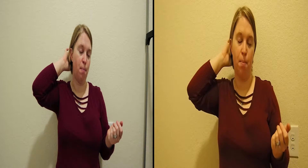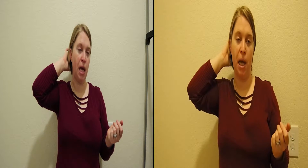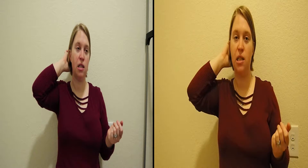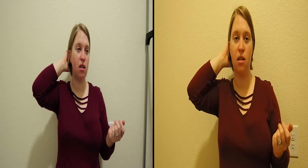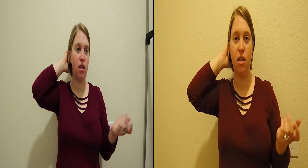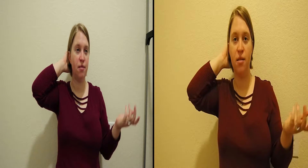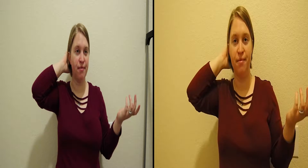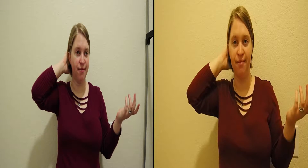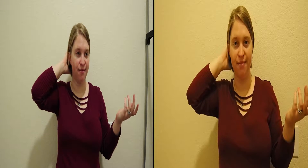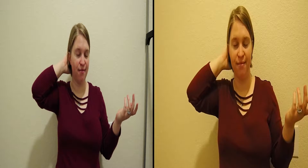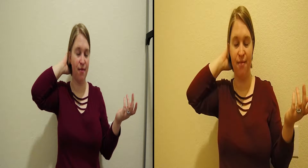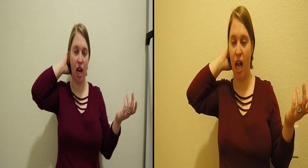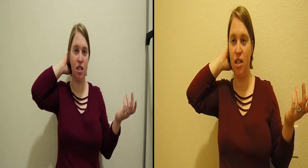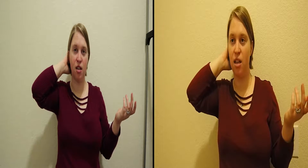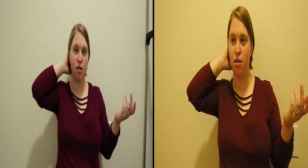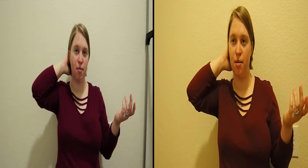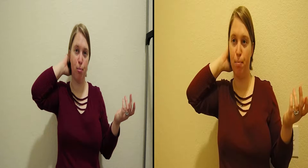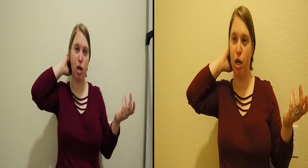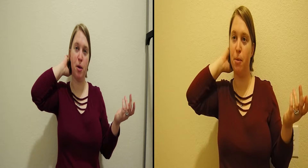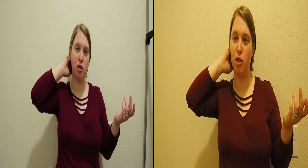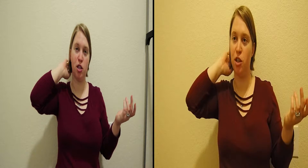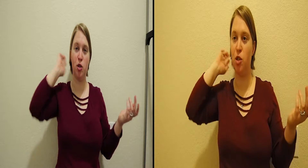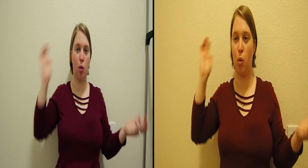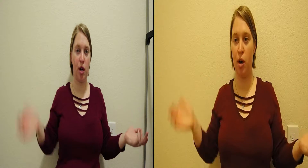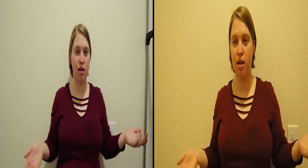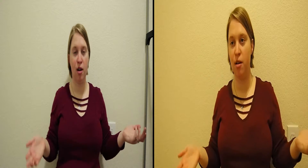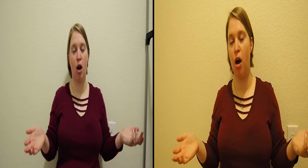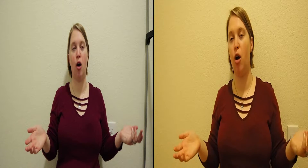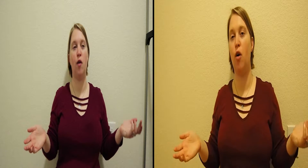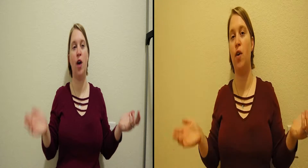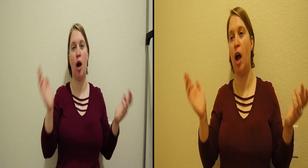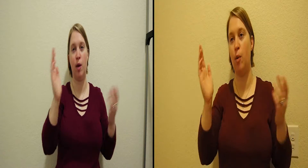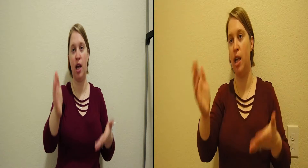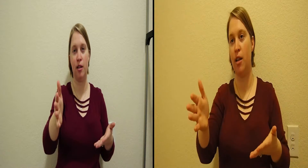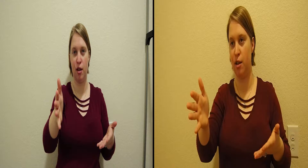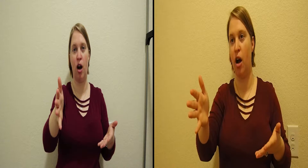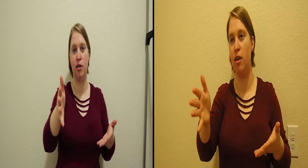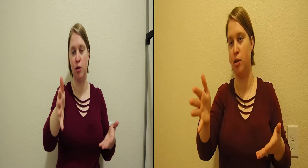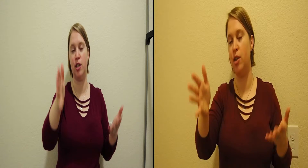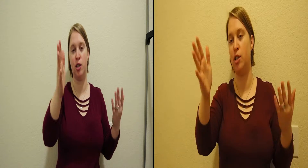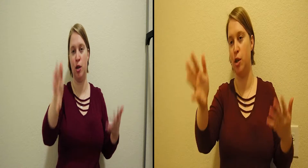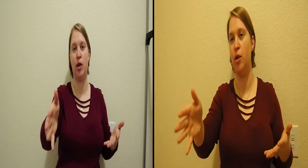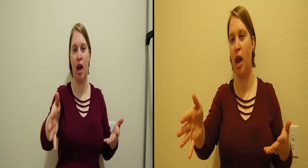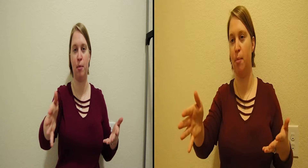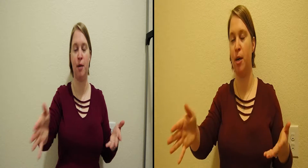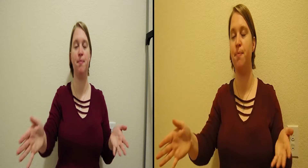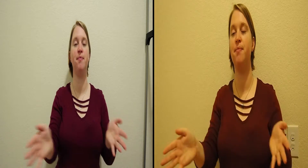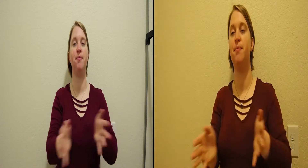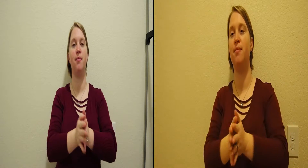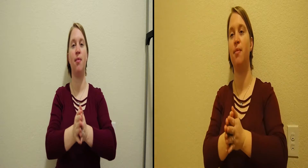Basically that's a pretty much the story of how we got on to this new camera